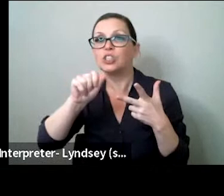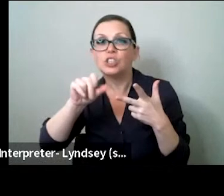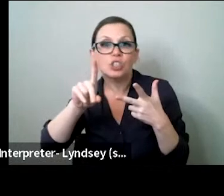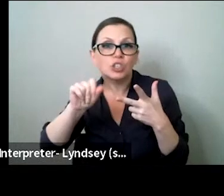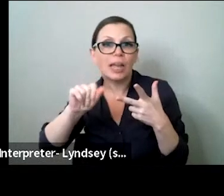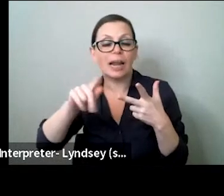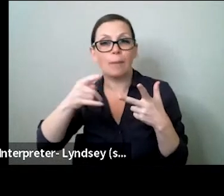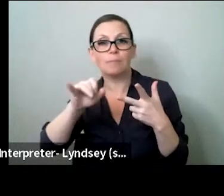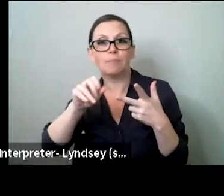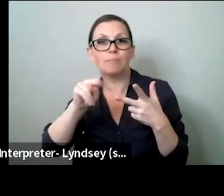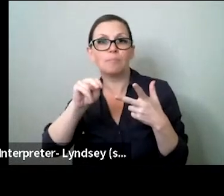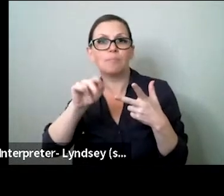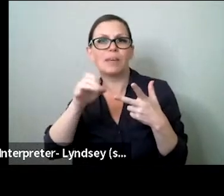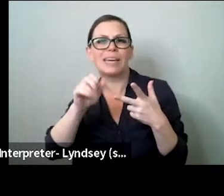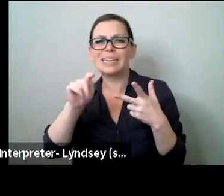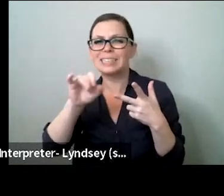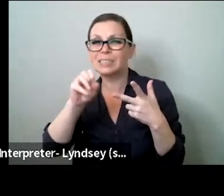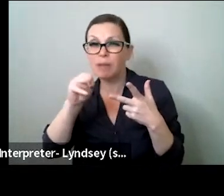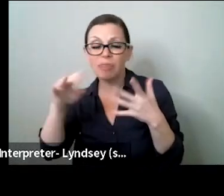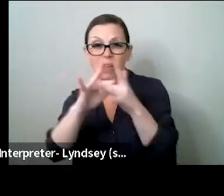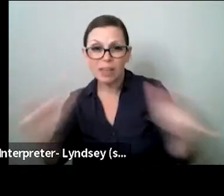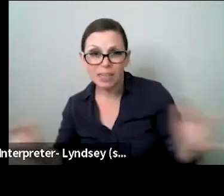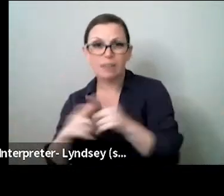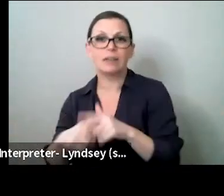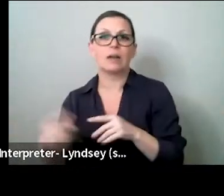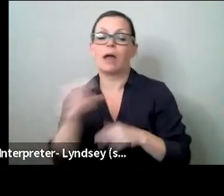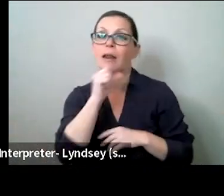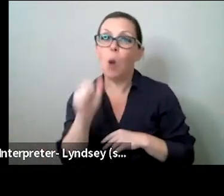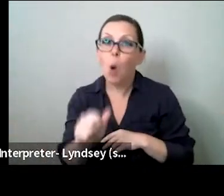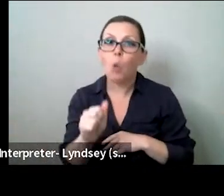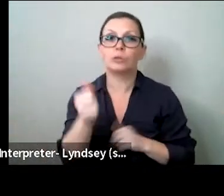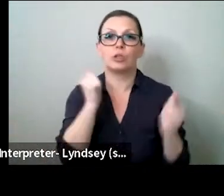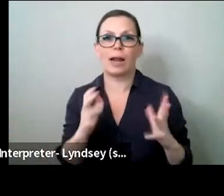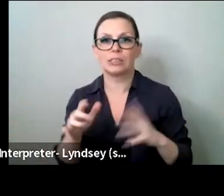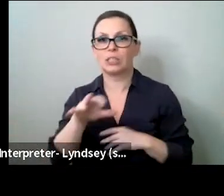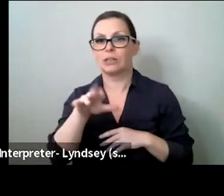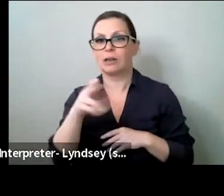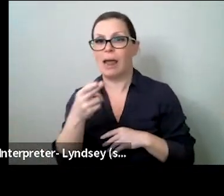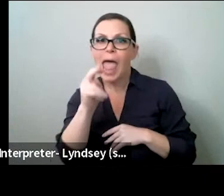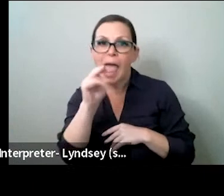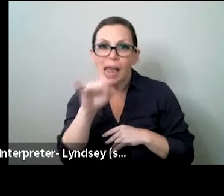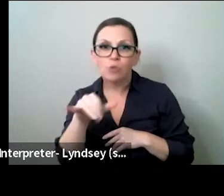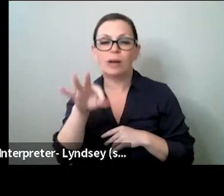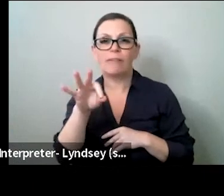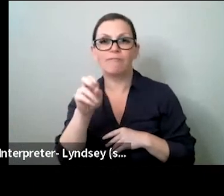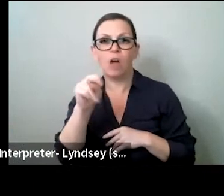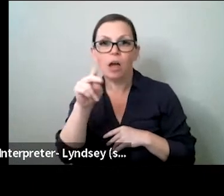and older actors like Henry Fonda and Charlton Heston, Raquel Welch.